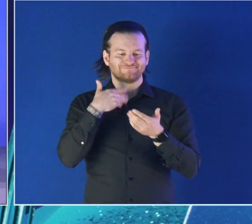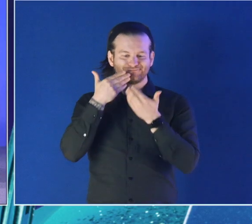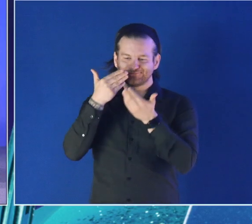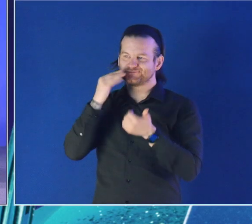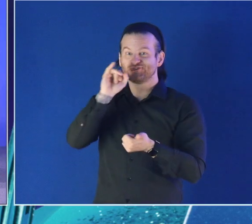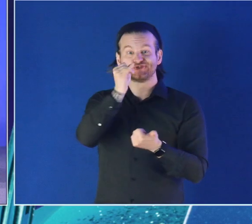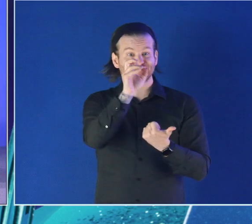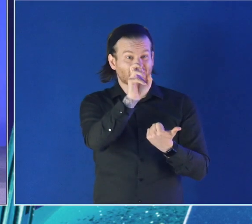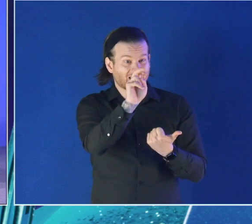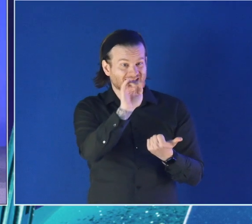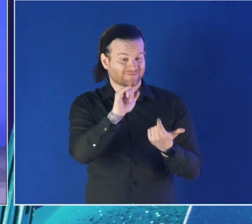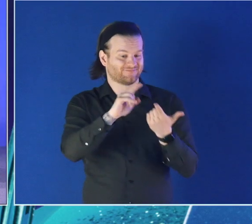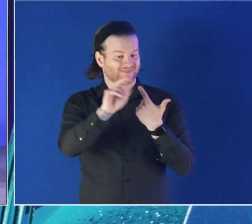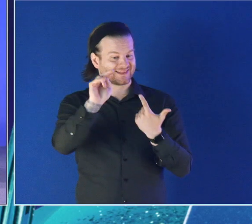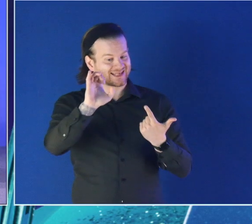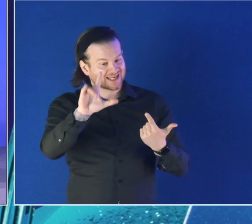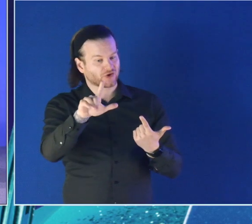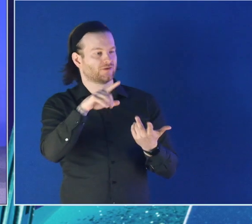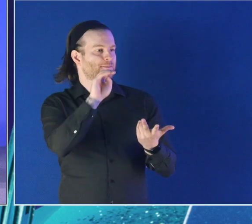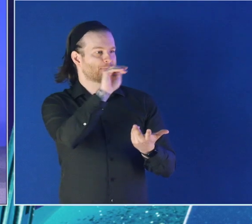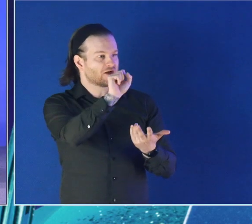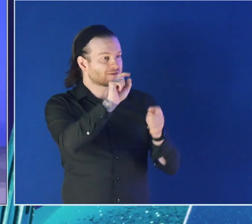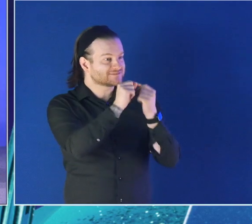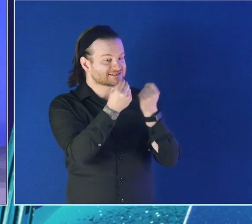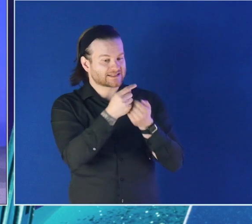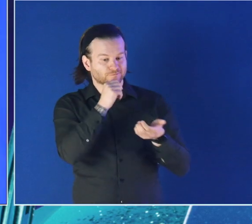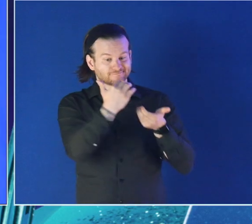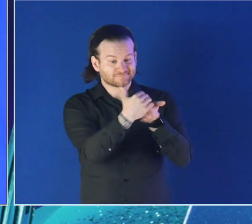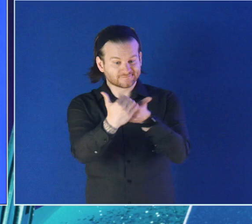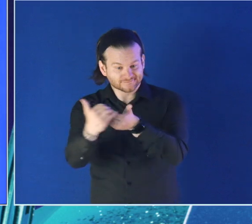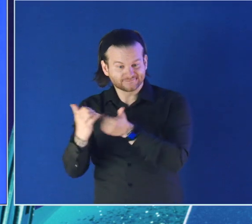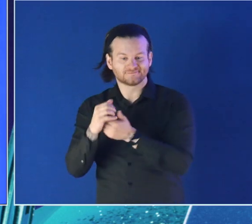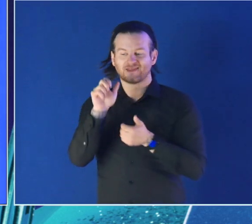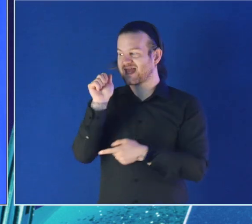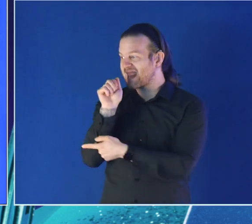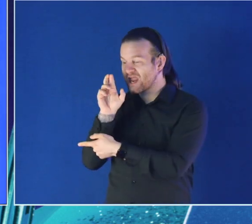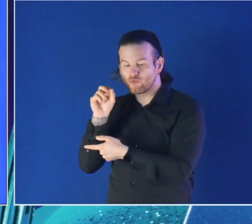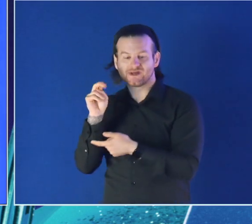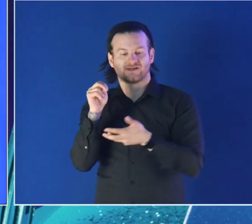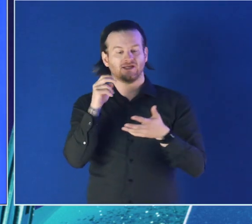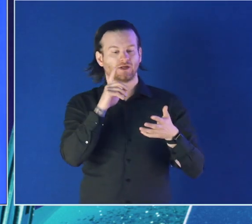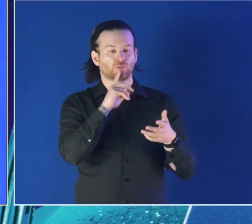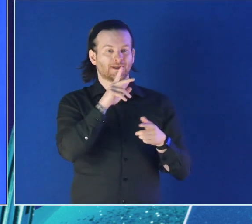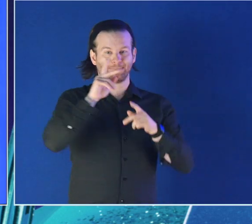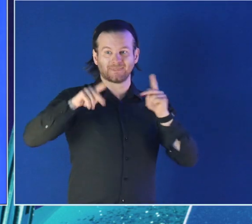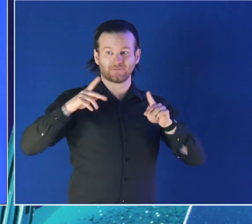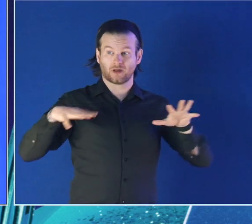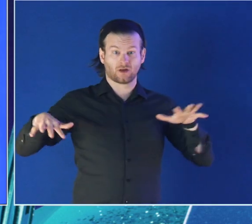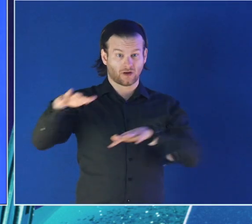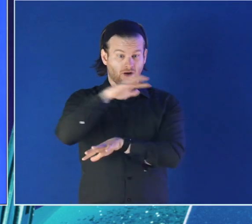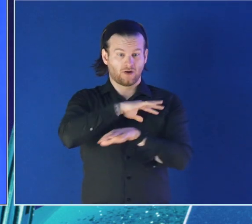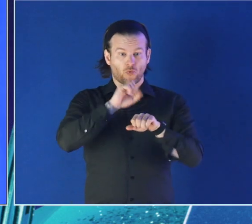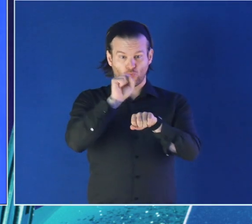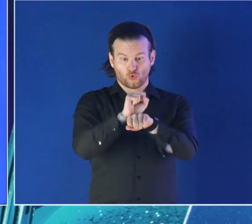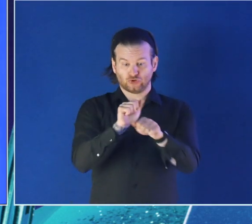Mm-hm. Yes, a lot of people all working together. And where does the Dashboard come into play in your world? Well, I put